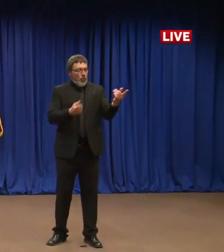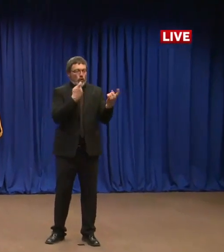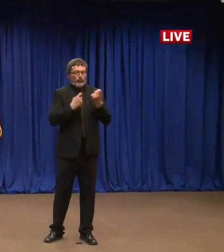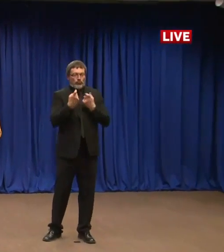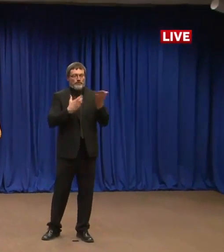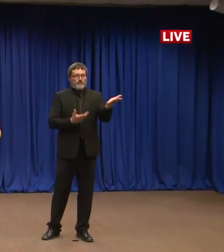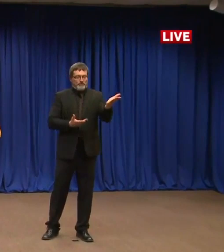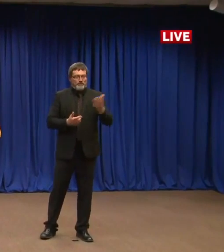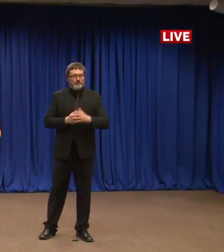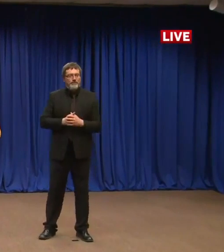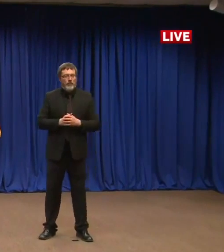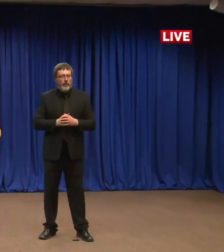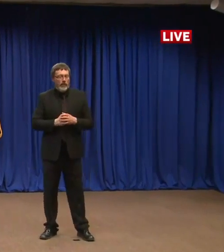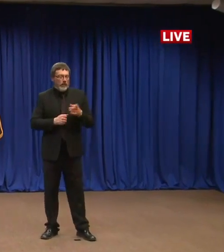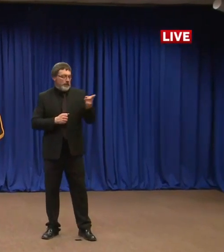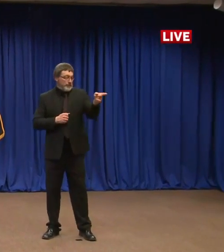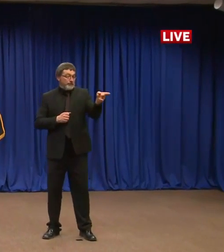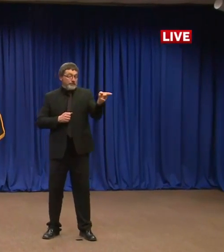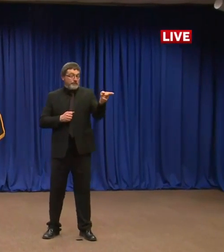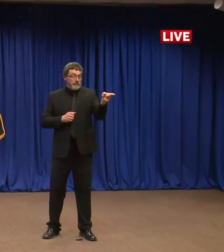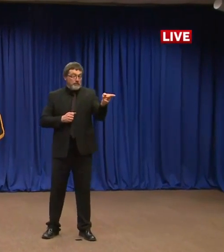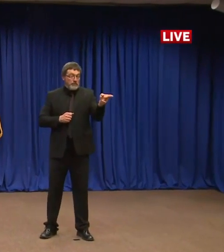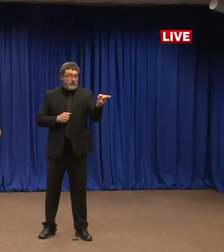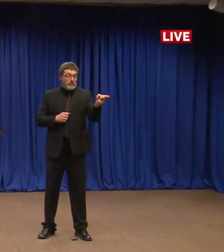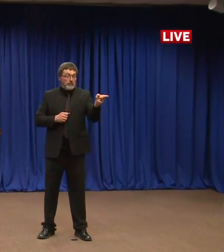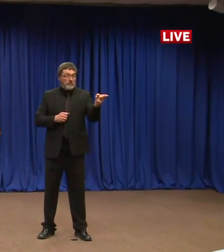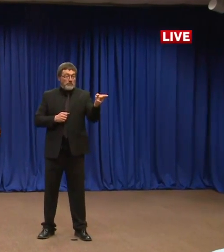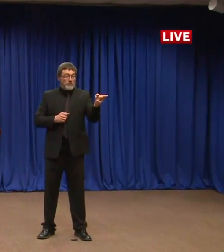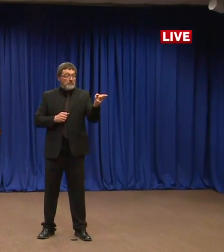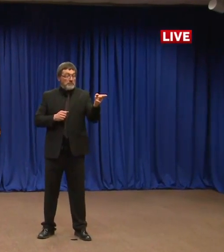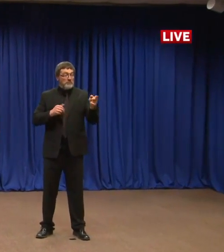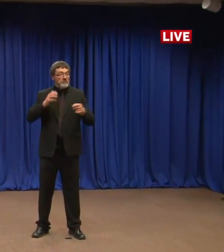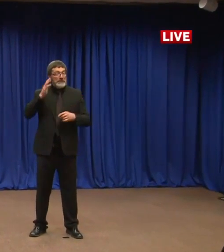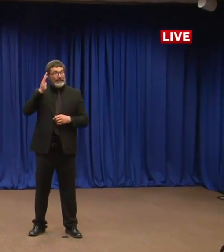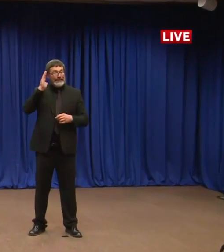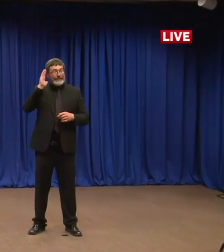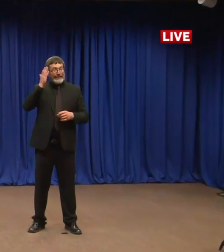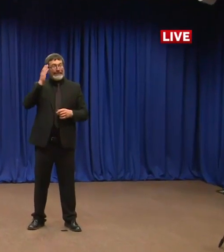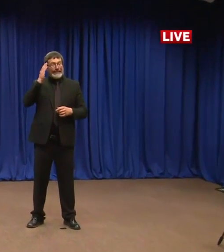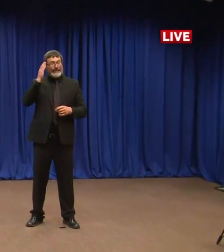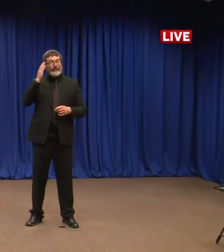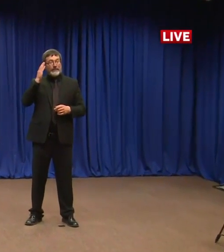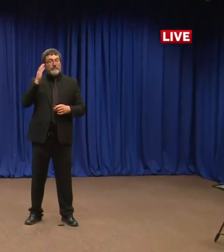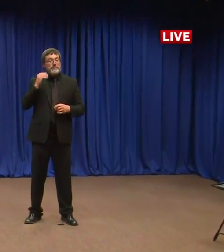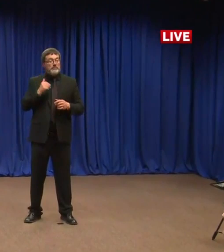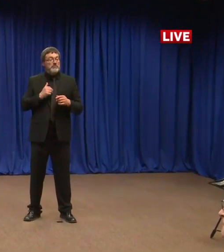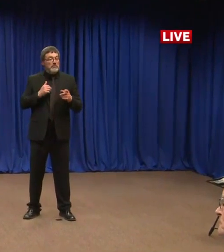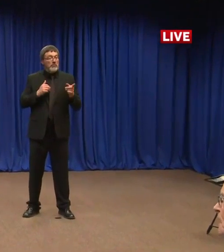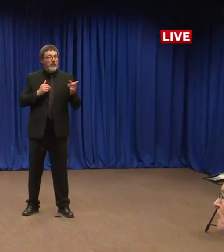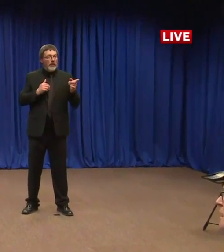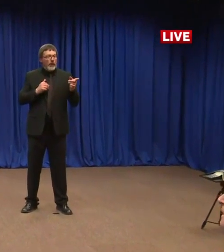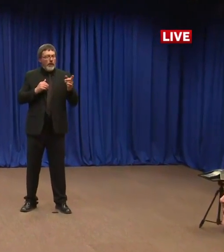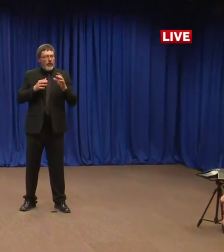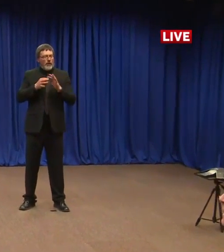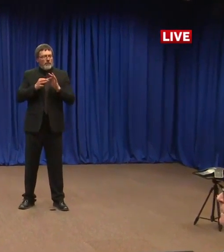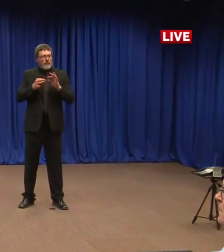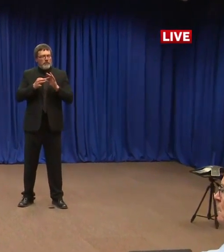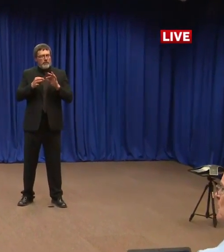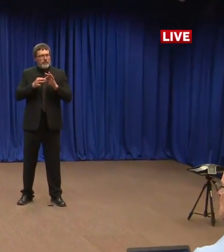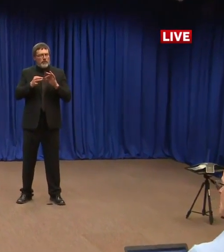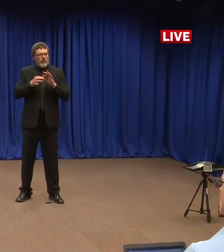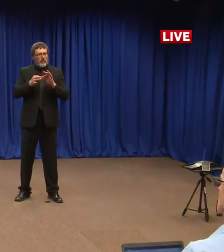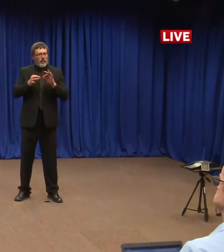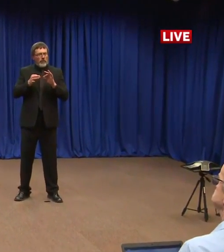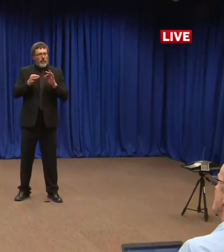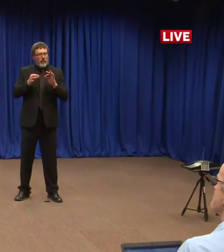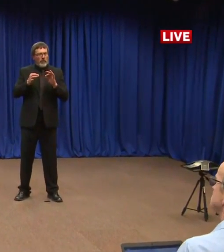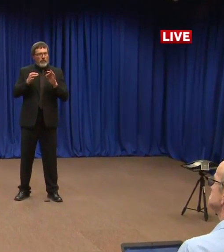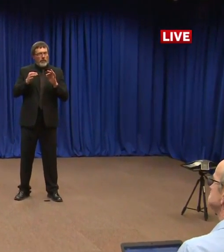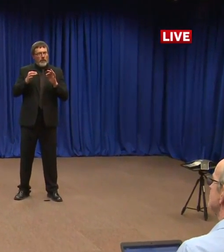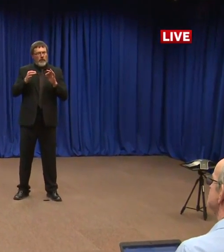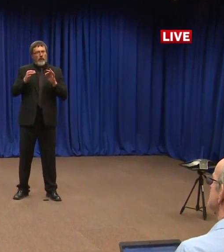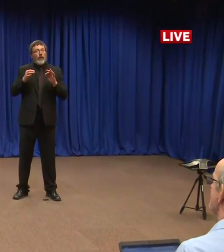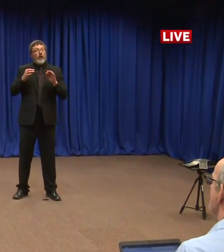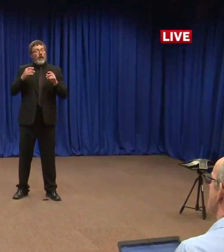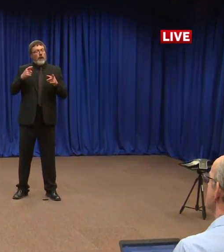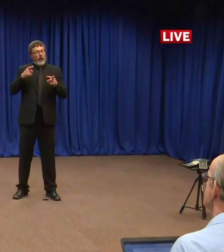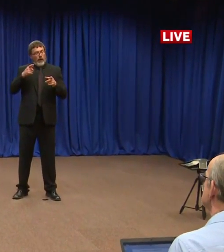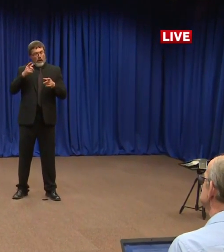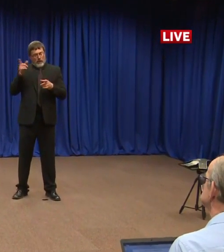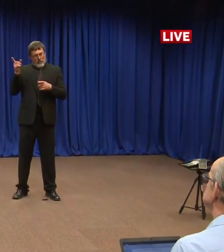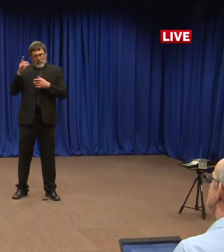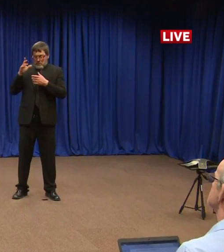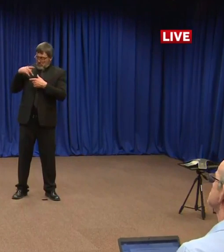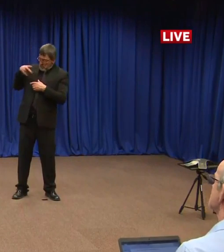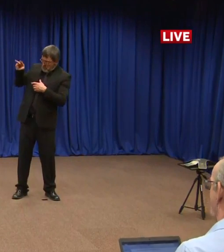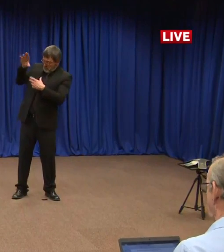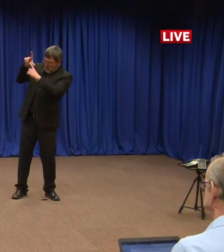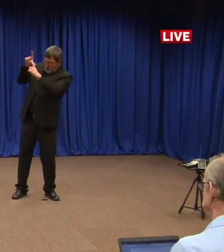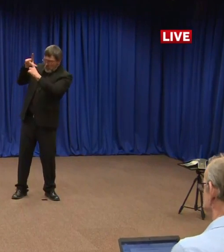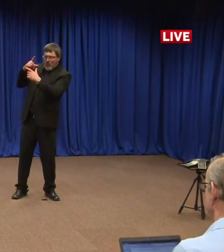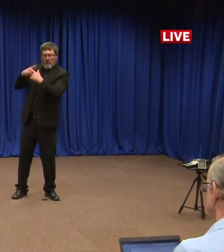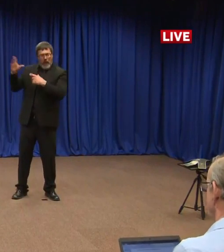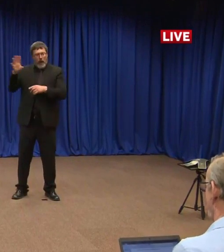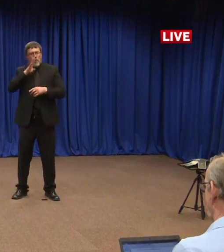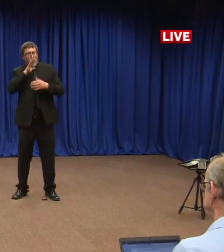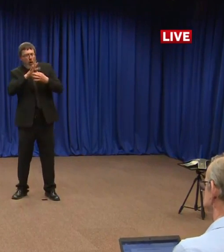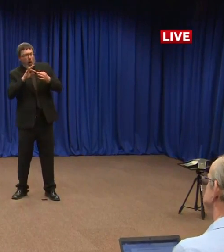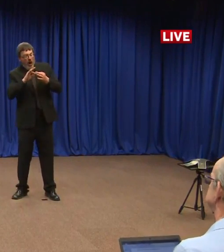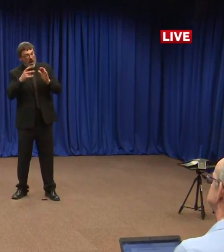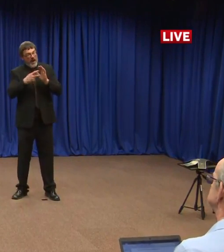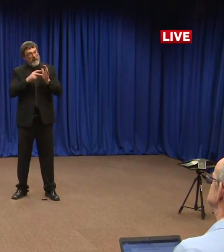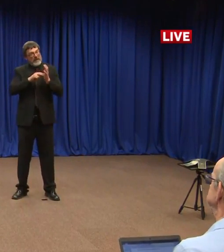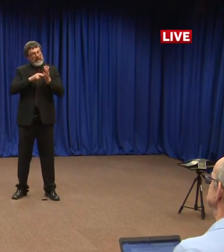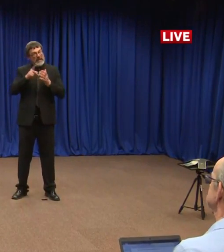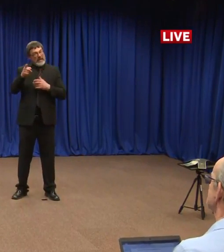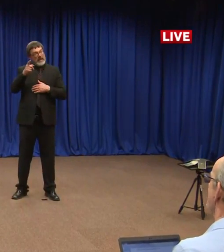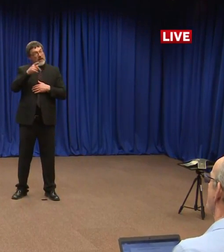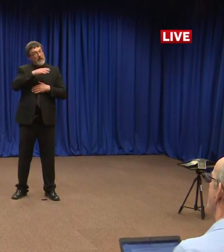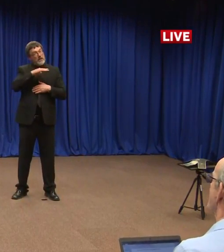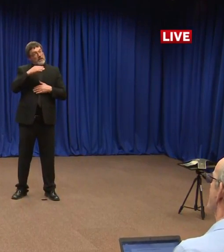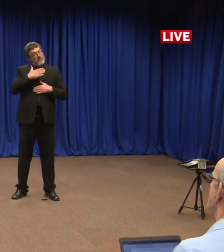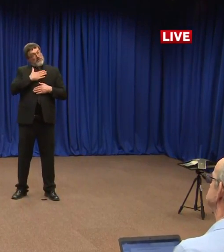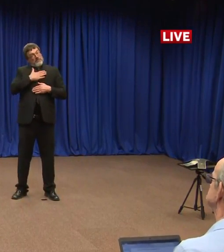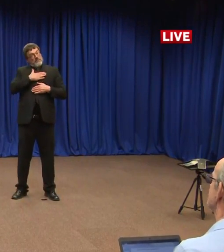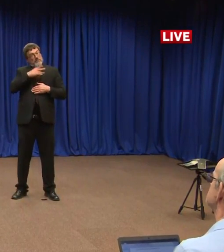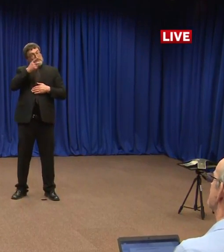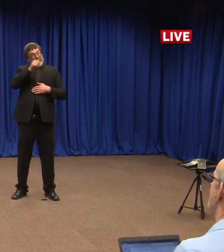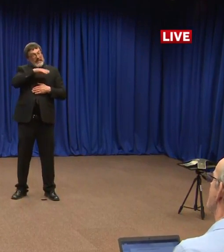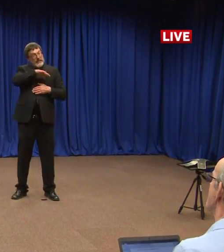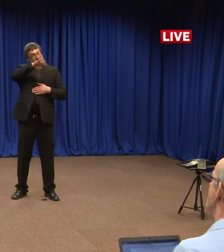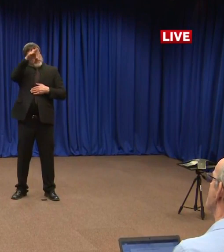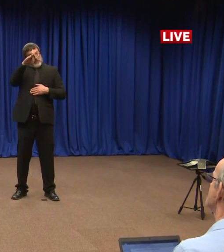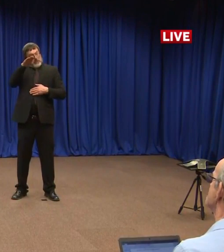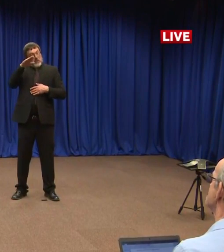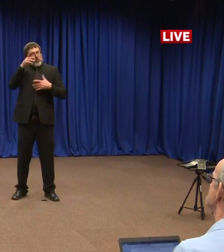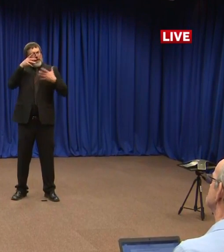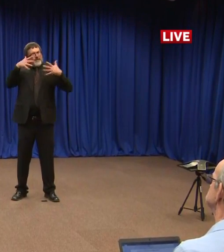CAN IT OPEN UP FOR QUESTIONS FOR WHATEV BOOKS MAY LIKE ADAM.